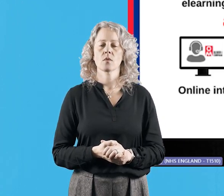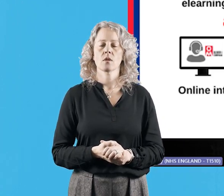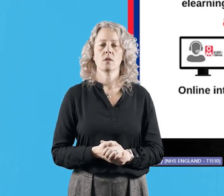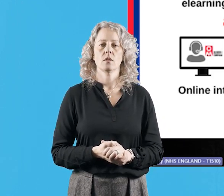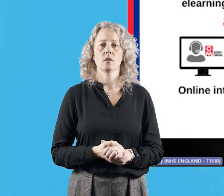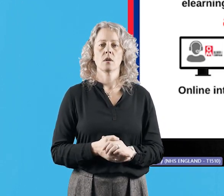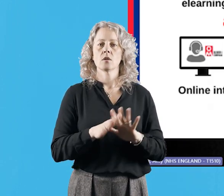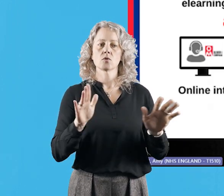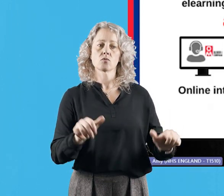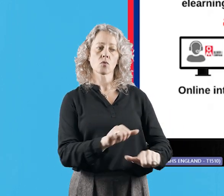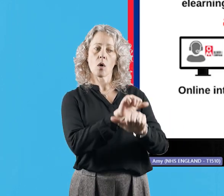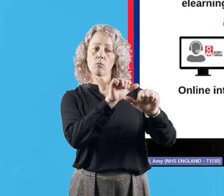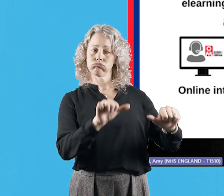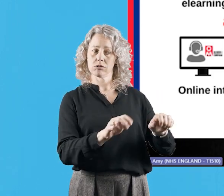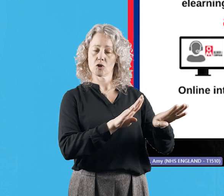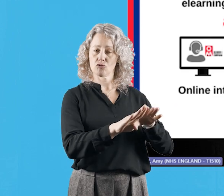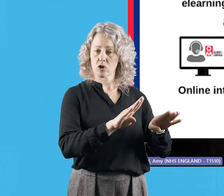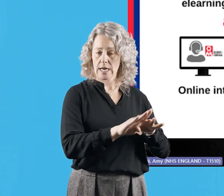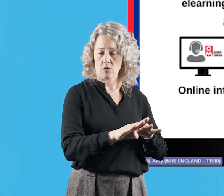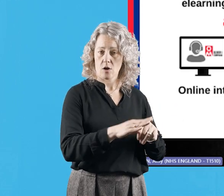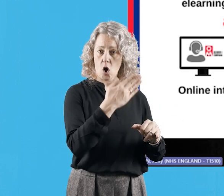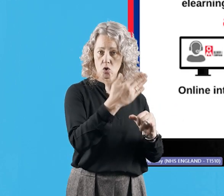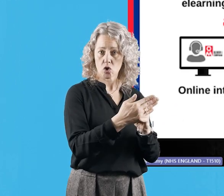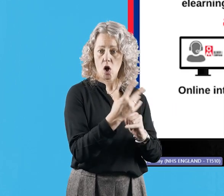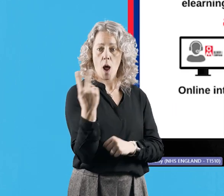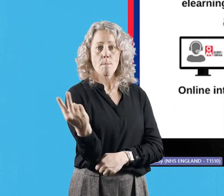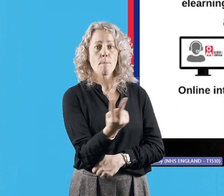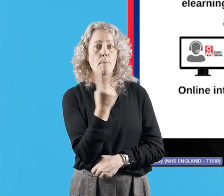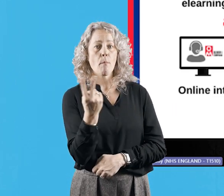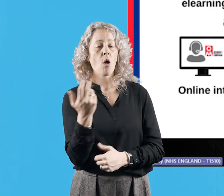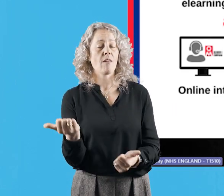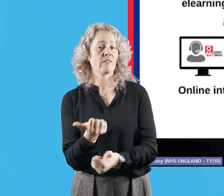course, you don't complete the training until you've done both